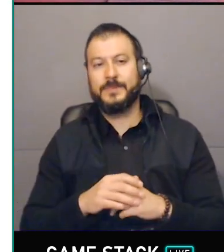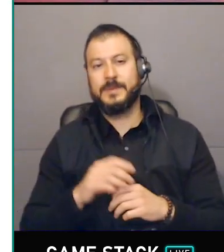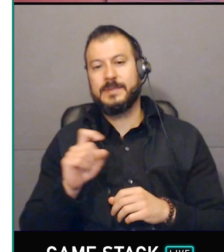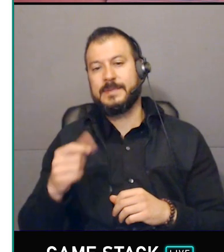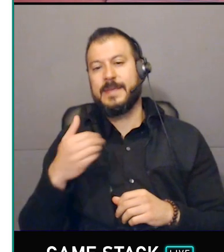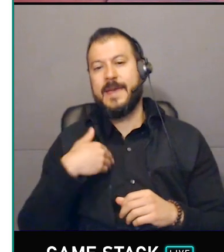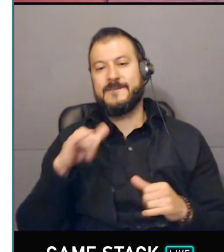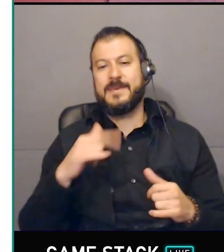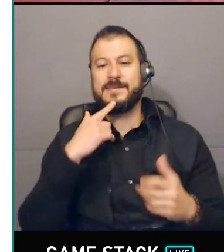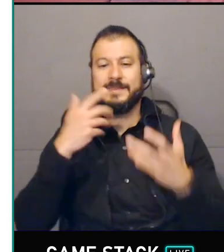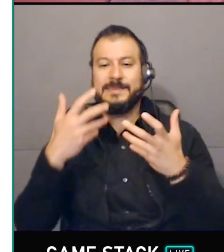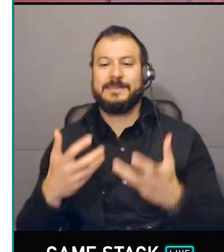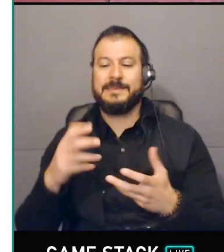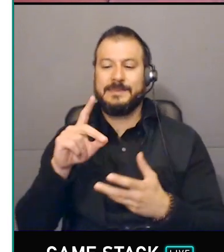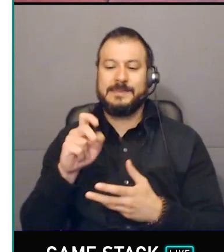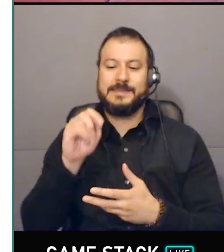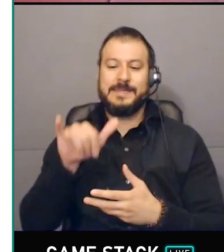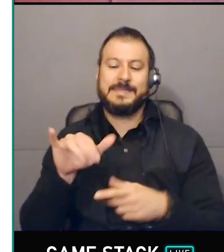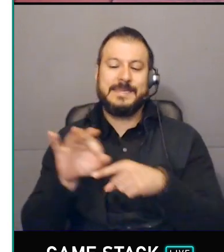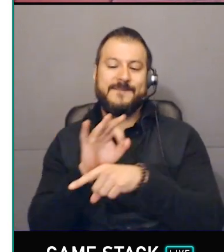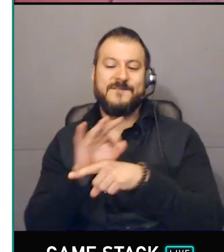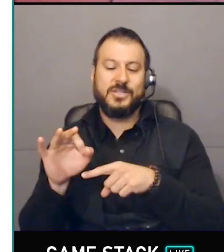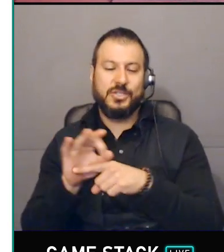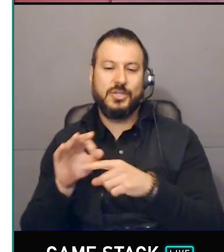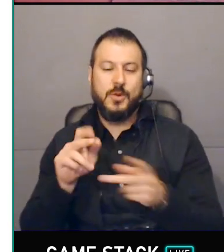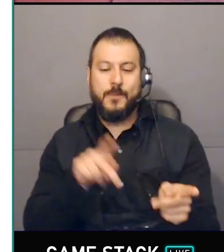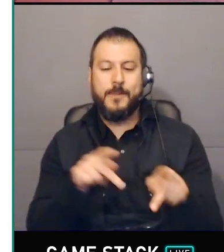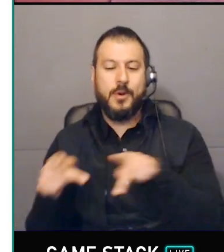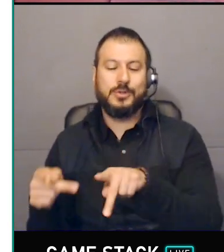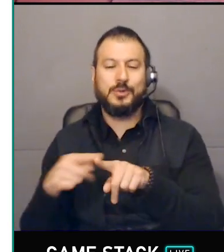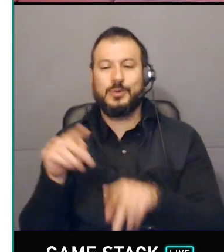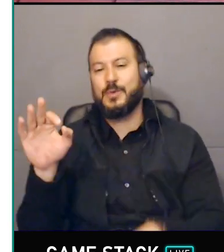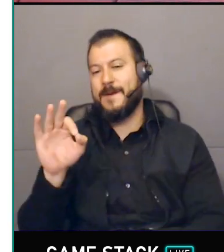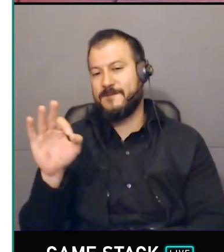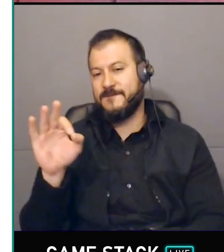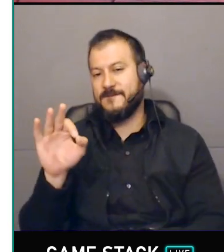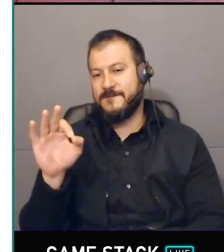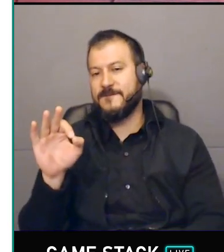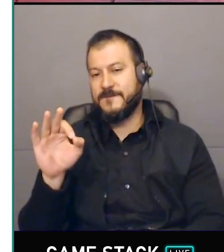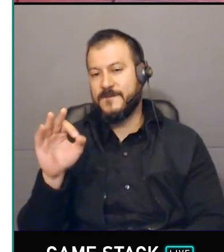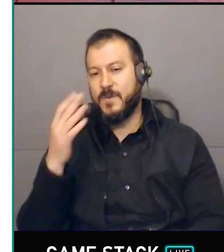your density function proportional to F, and because the density needs to integrate to one,